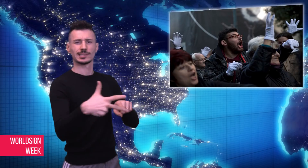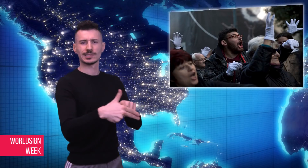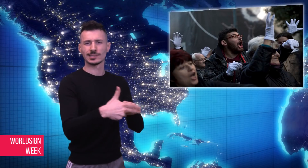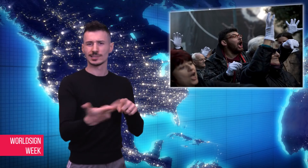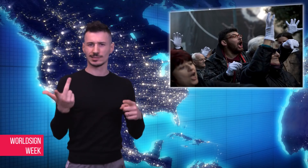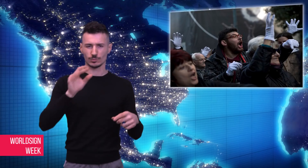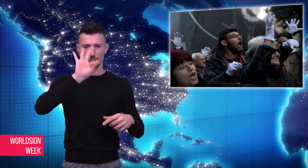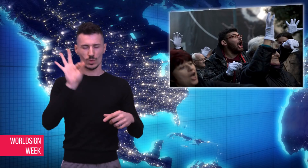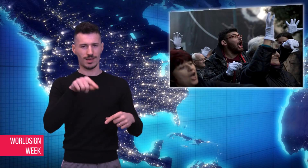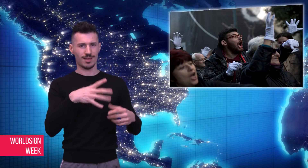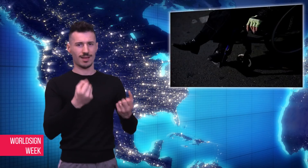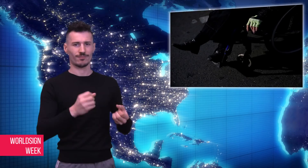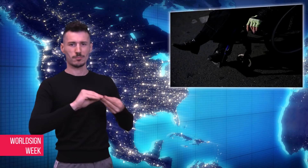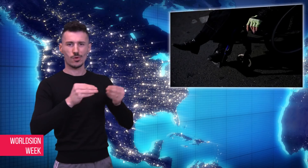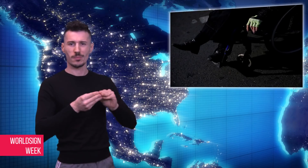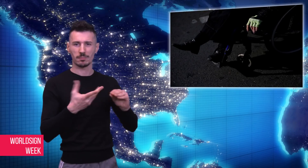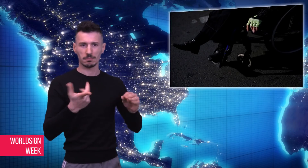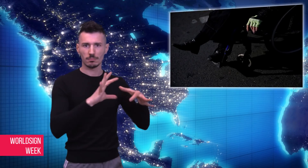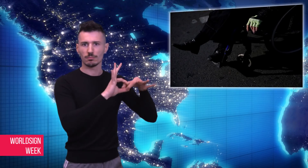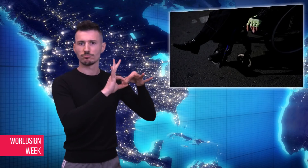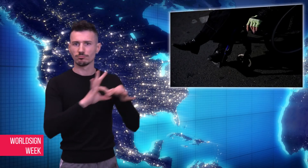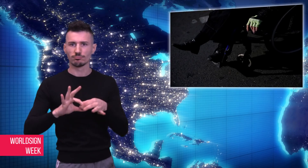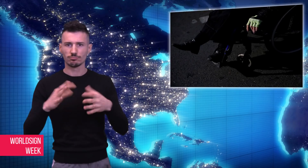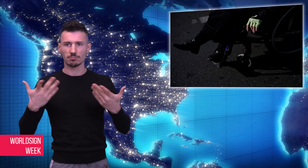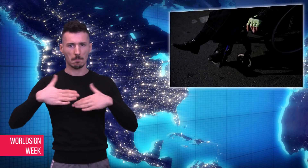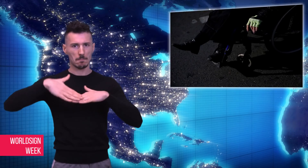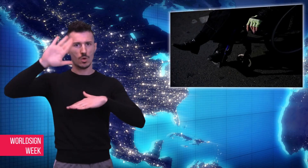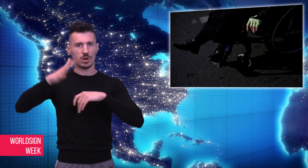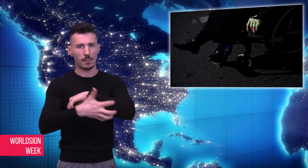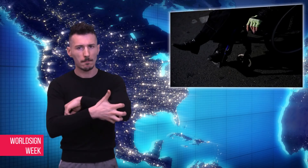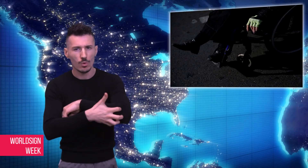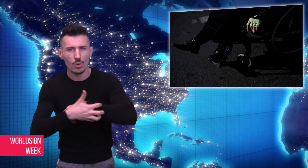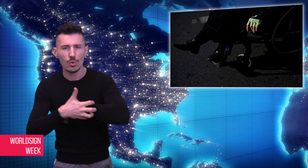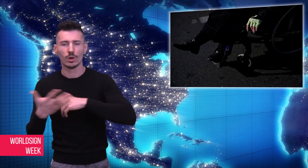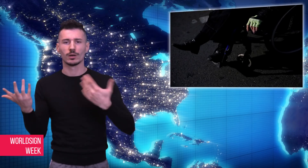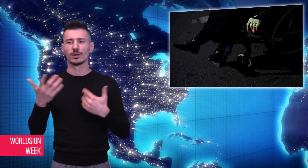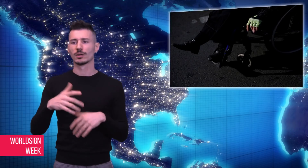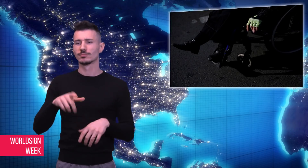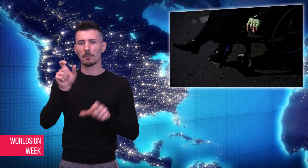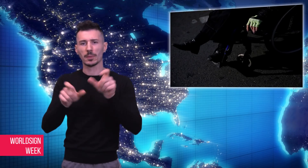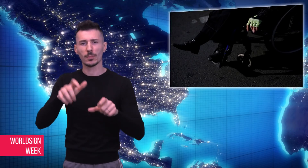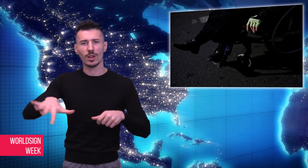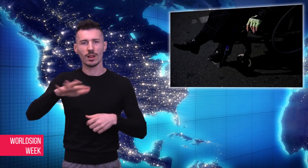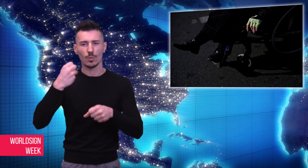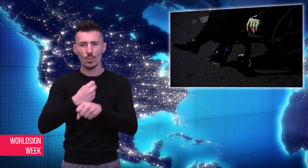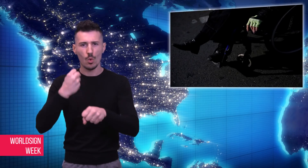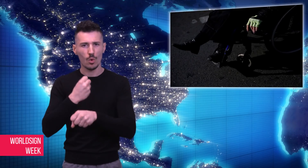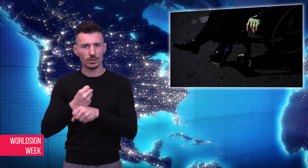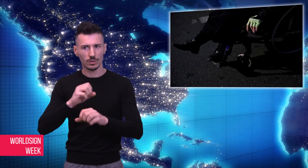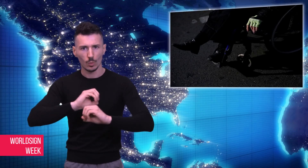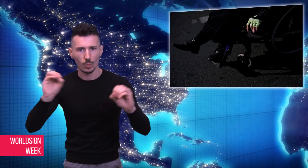is set to continue for several more years, with people with disabilities